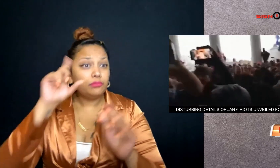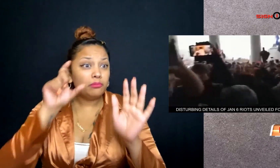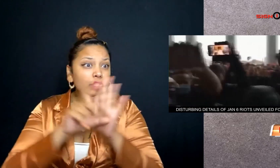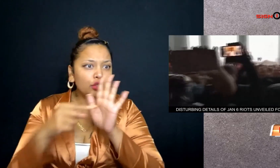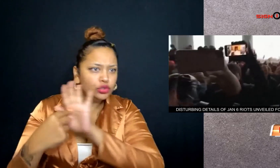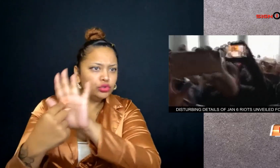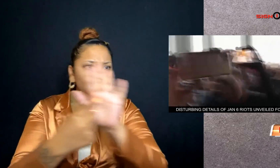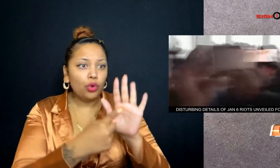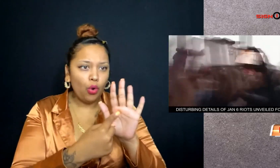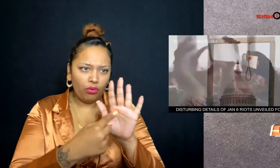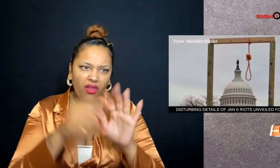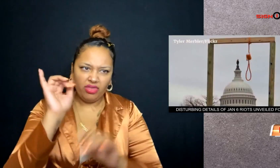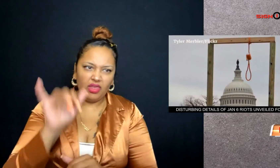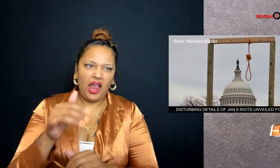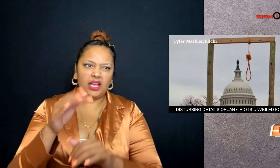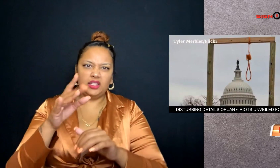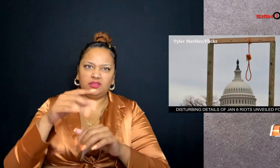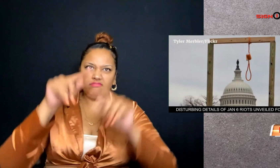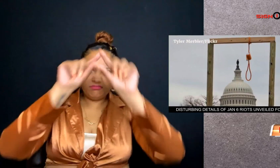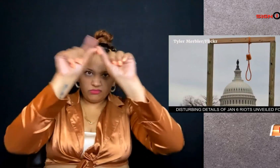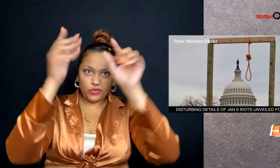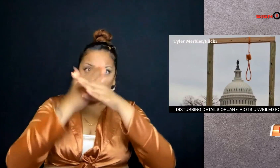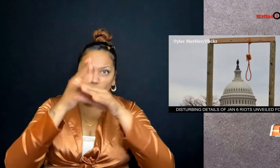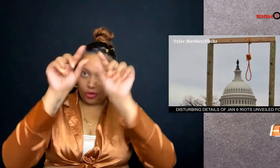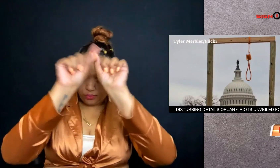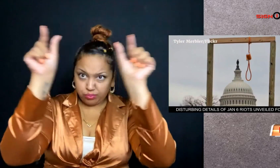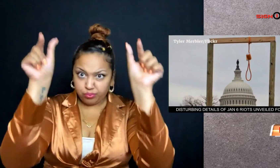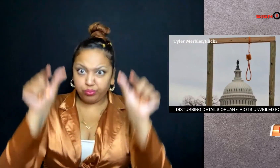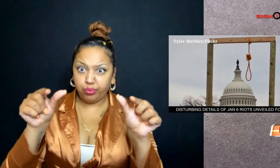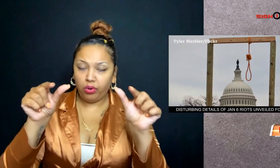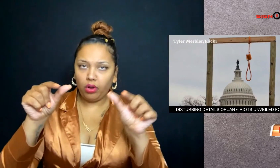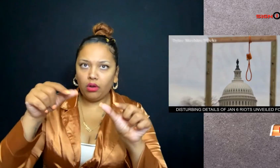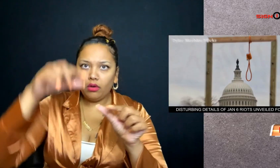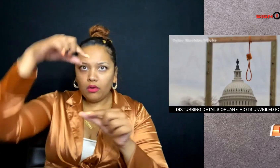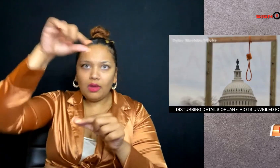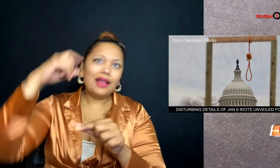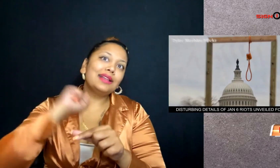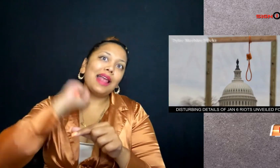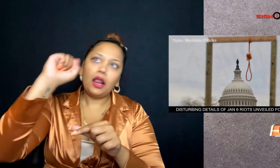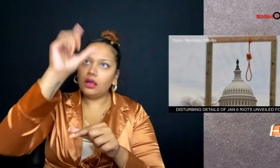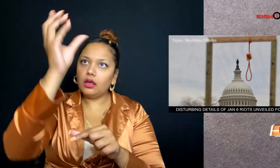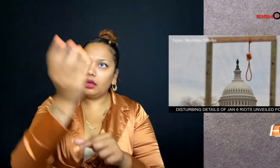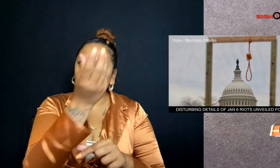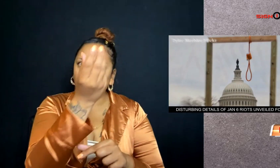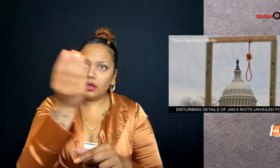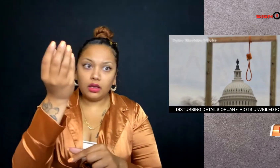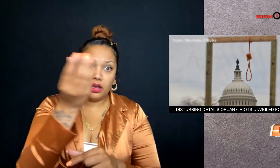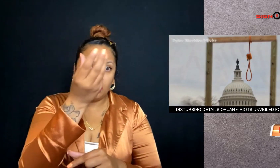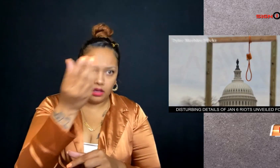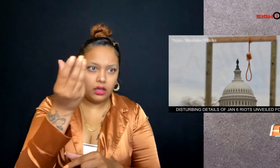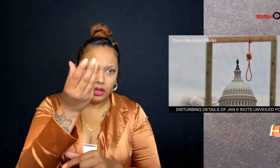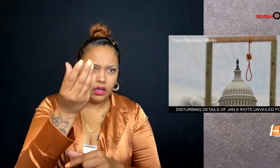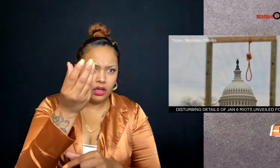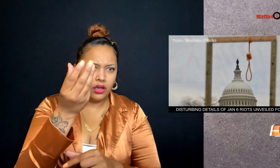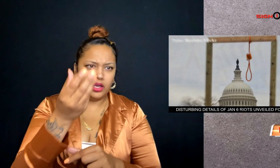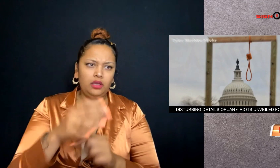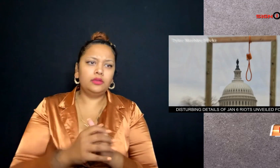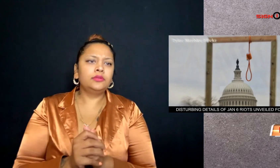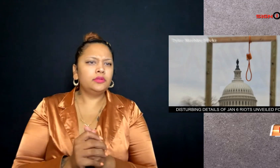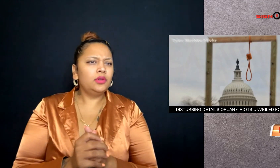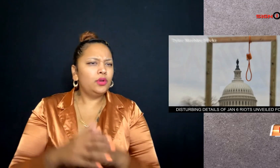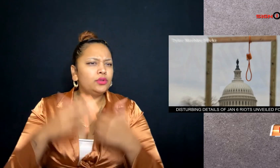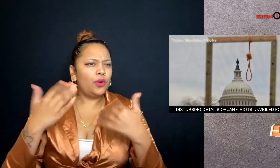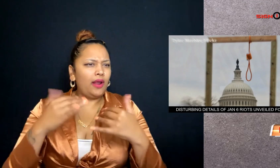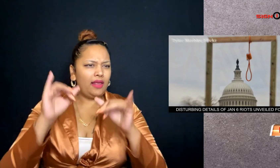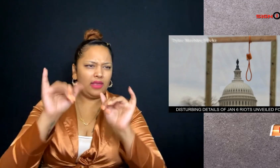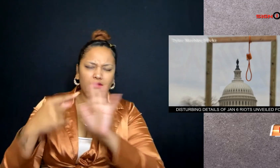hanged the photograph was shown of a noose and gallows that rioters erected in front